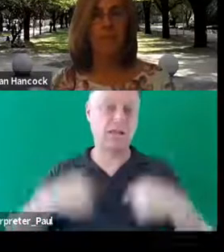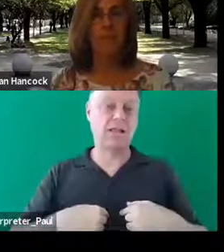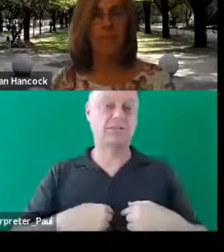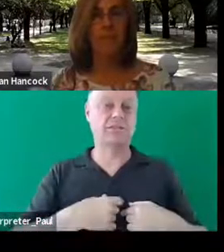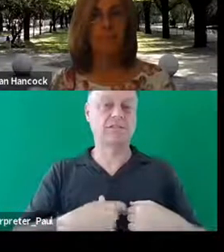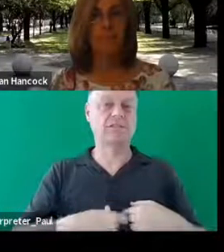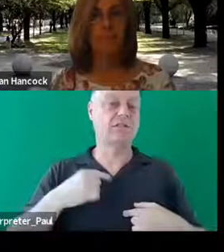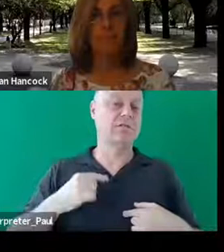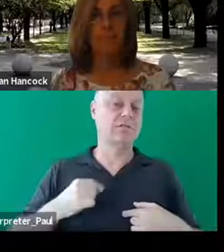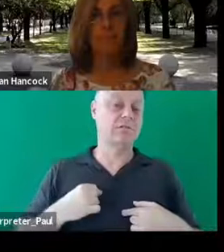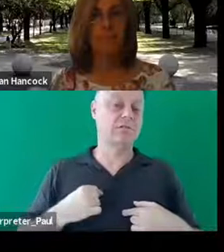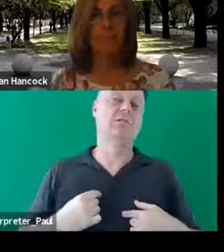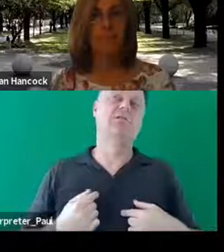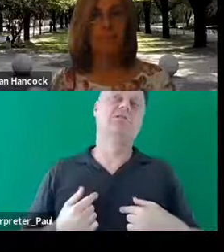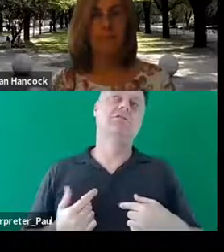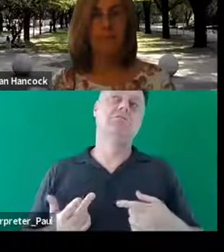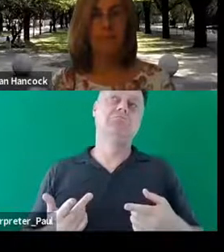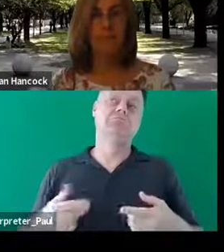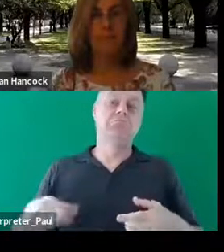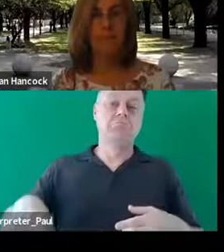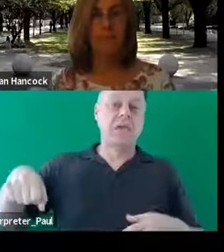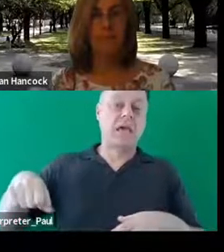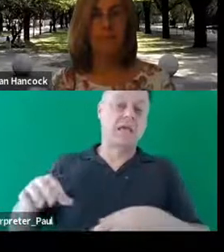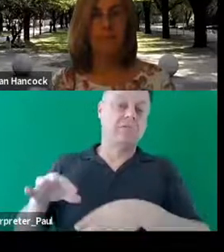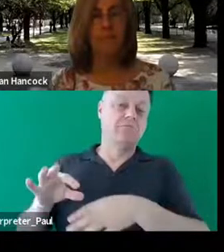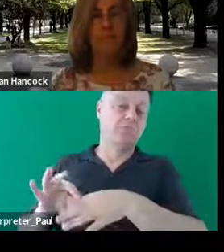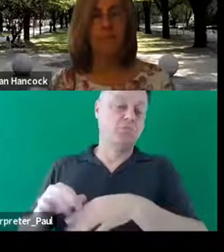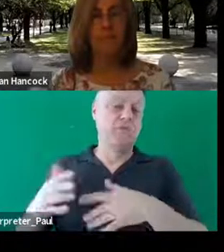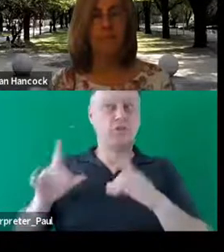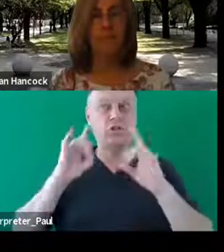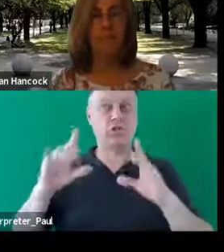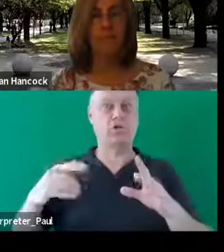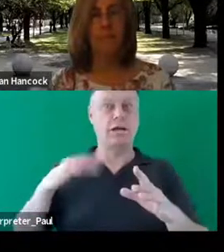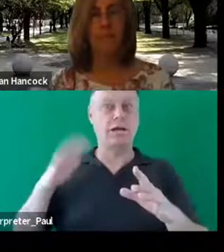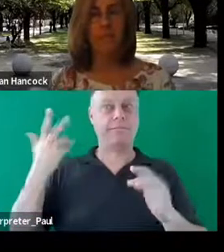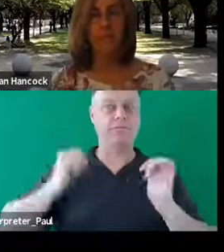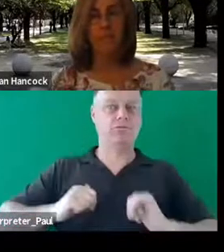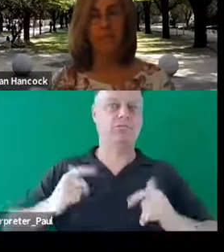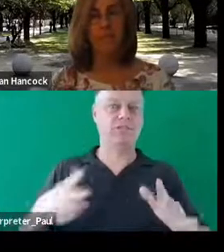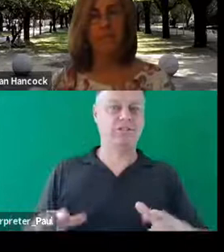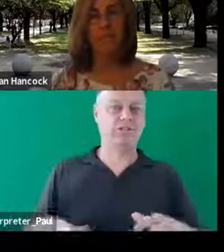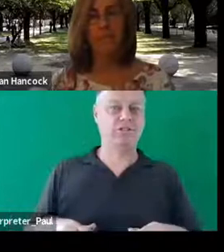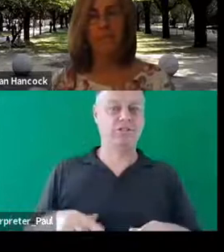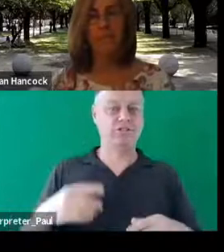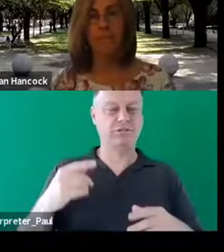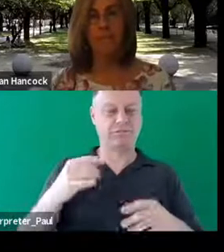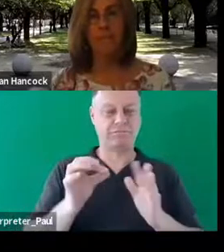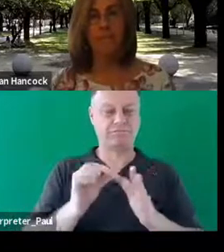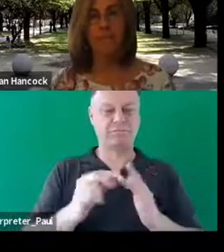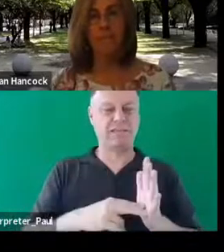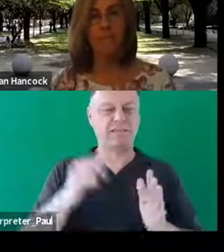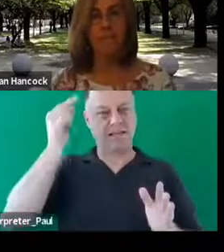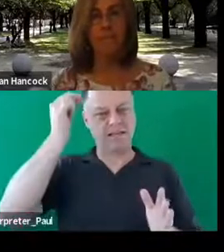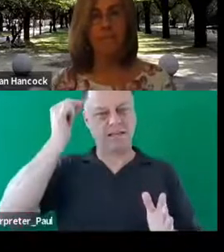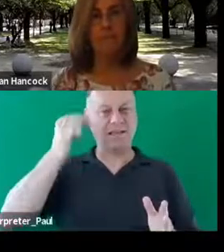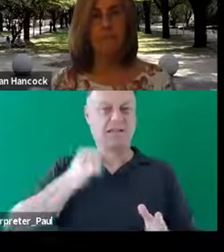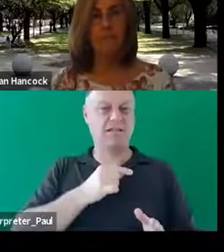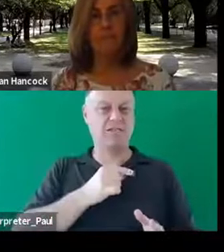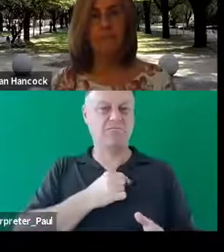has some understanding and is really open to communicating and working with or just having a